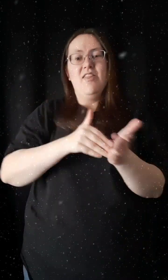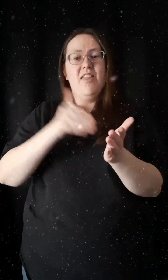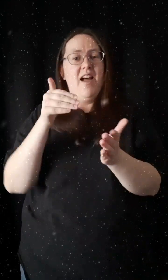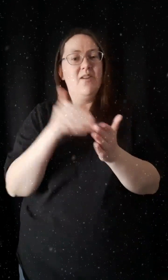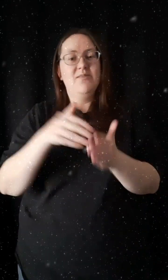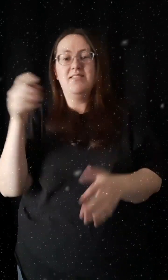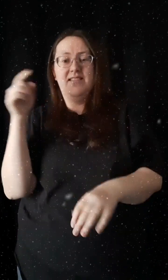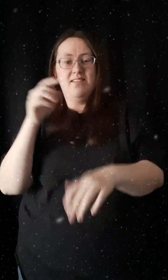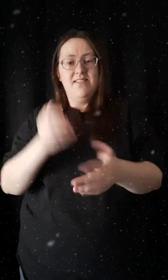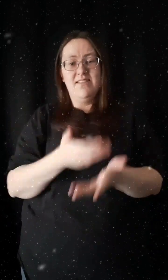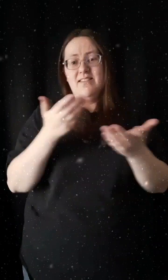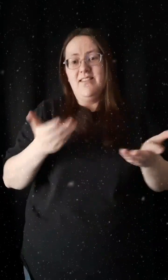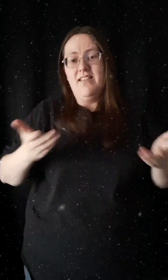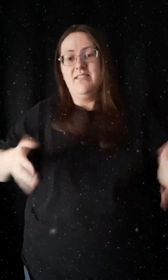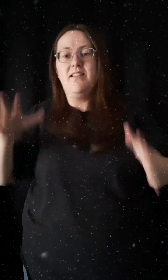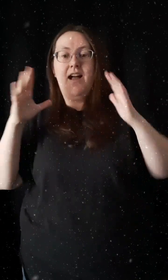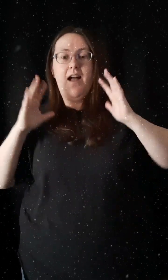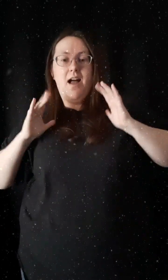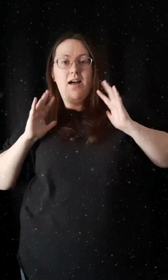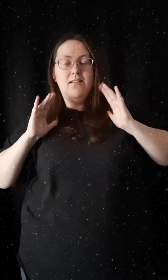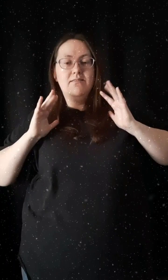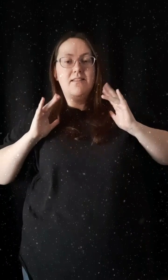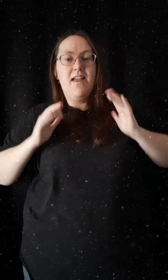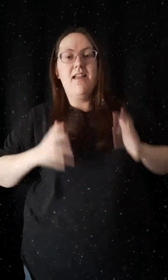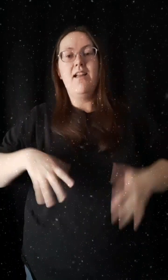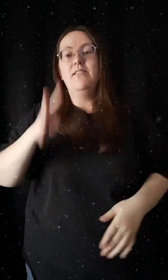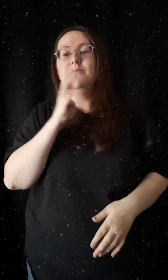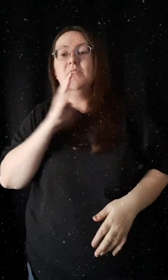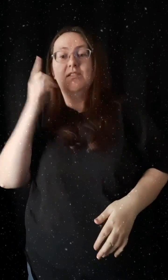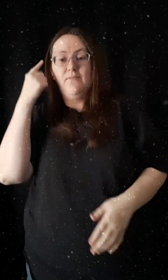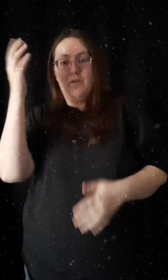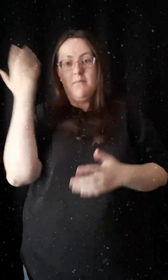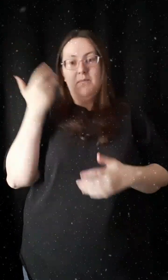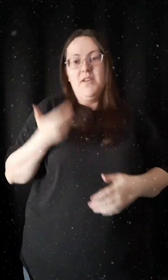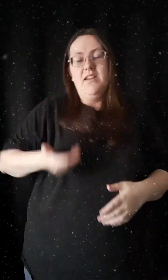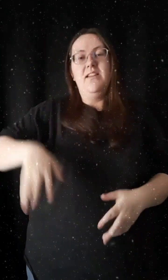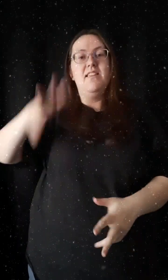A thousand things the holiday speaks for me to hear